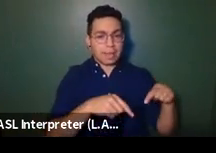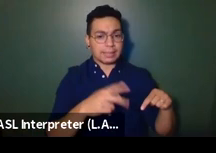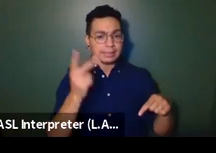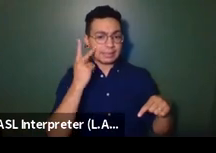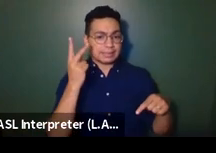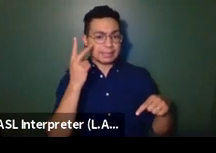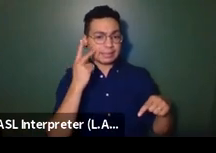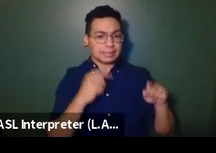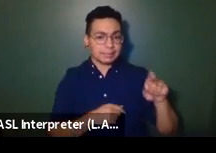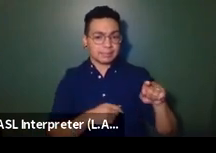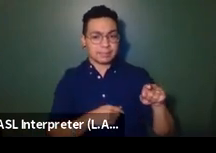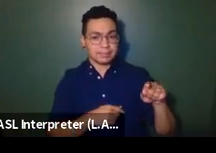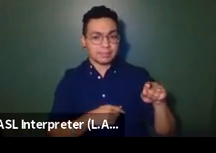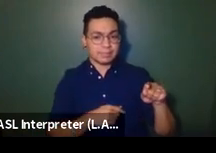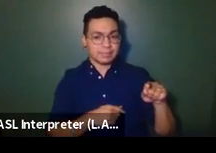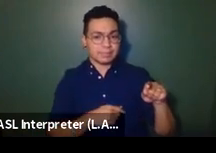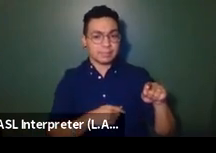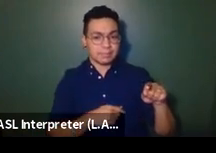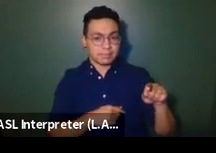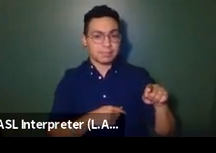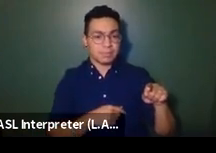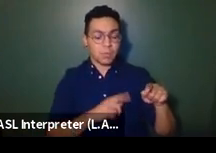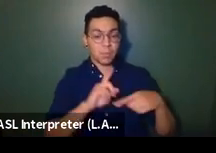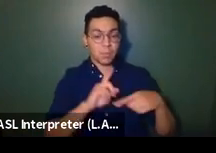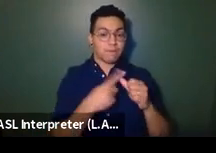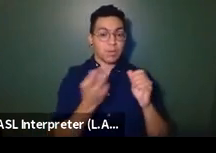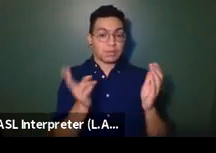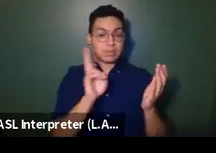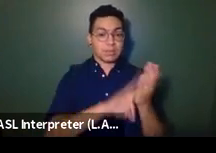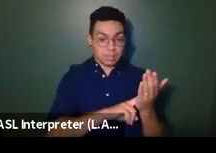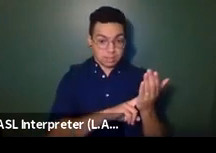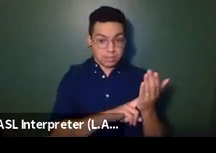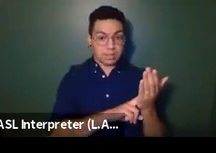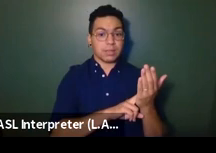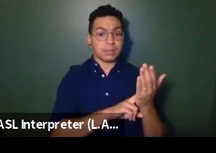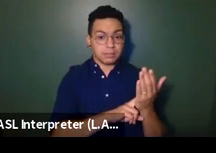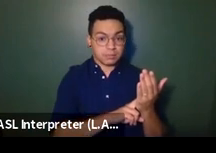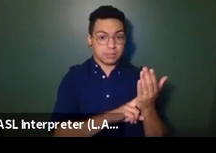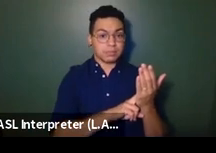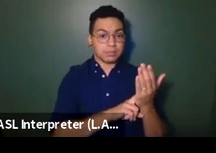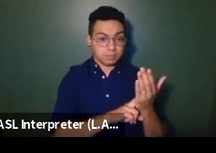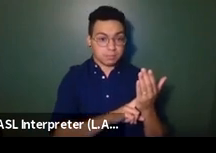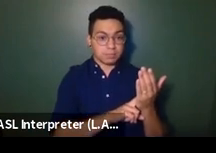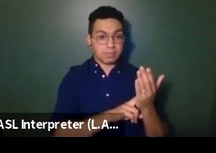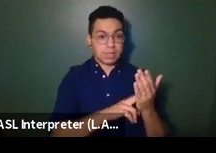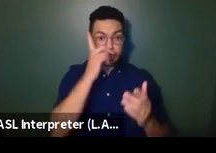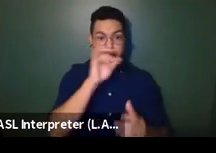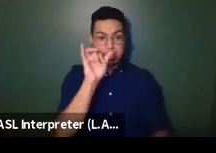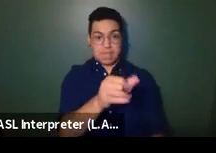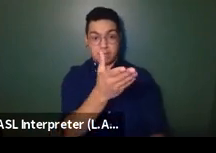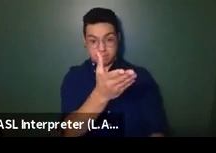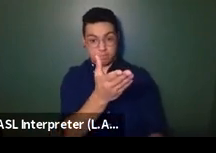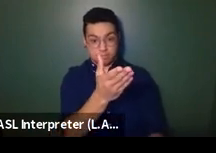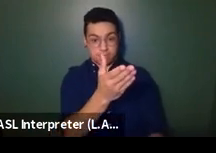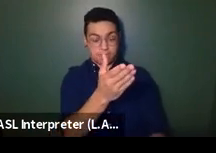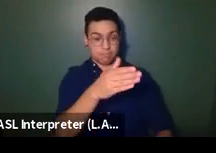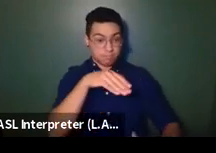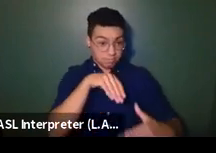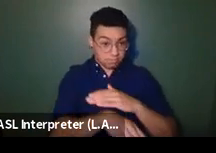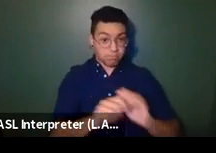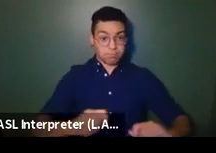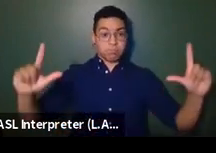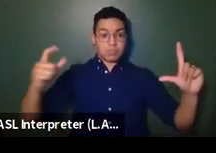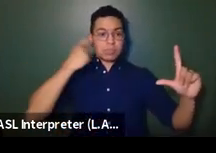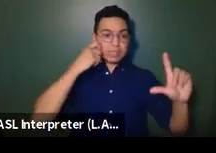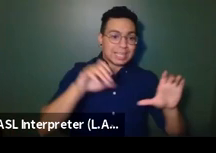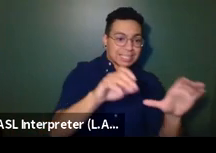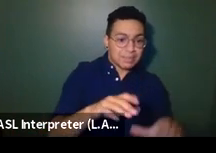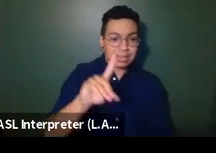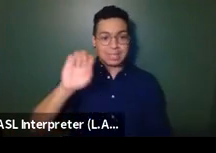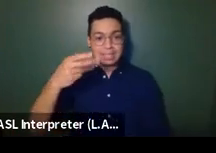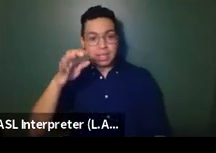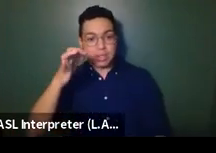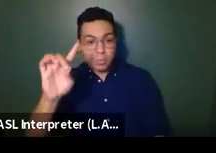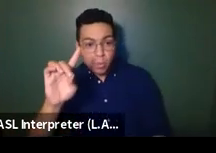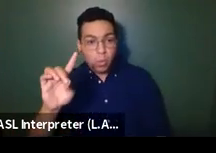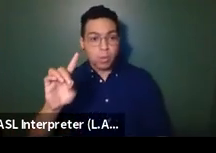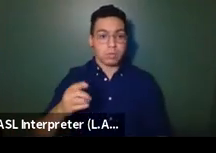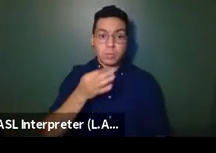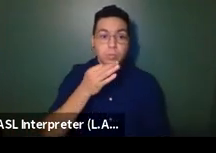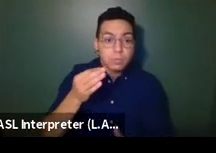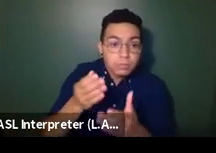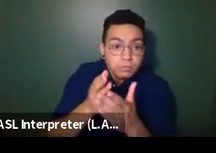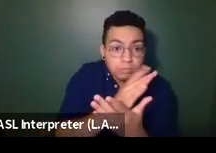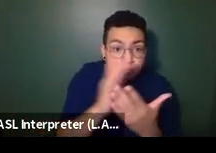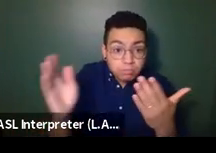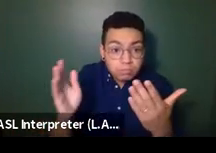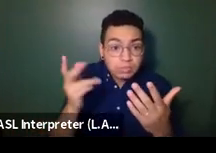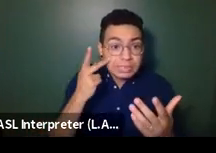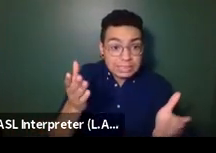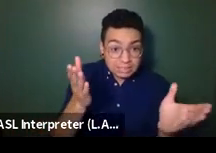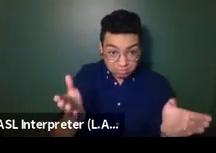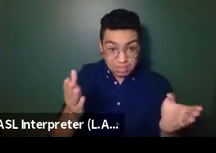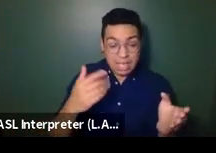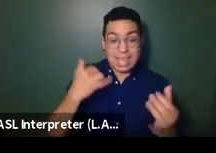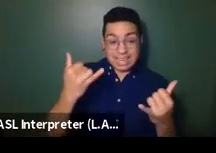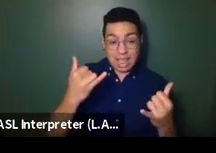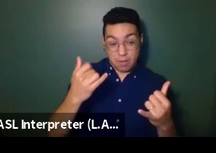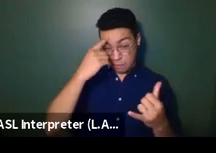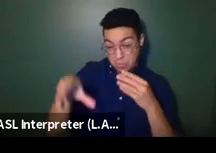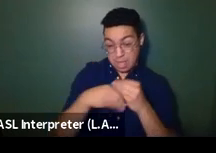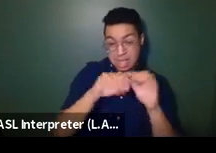ESD 189 - Amy Colburn: So if I, when I first signed into school. A. G. It should look something like this page. So you should have the recent activity dashboard and the upcoming so to get to that, where I was just adding sections. If I go up to courses.